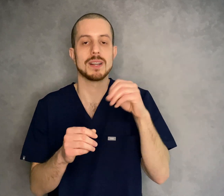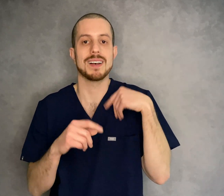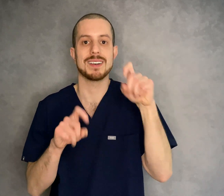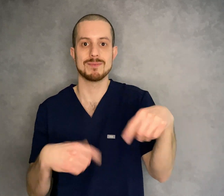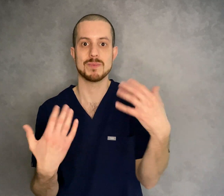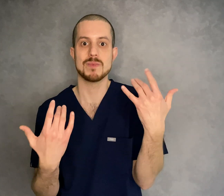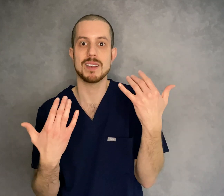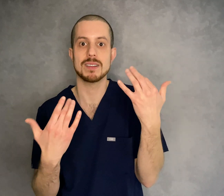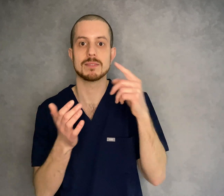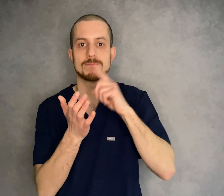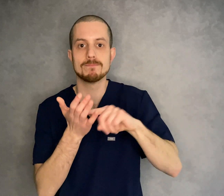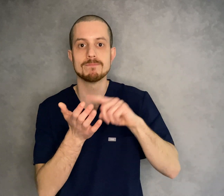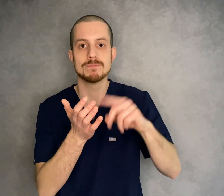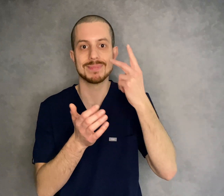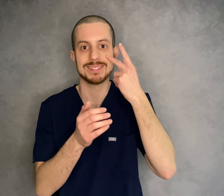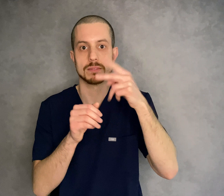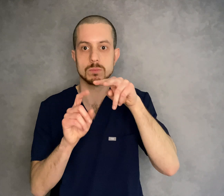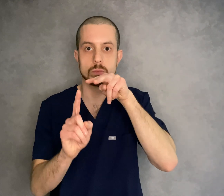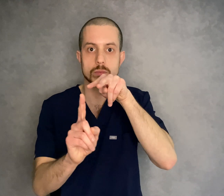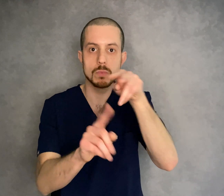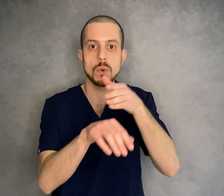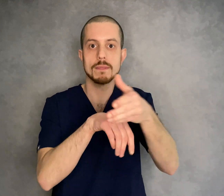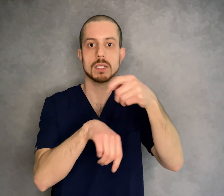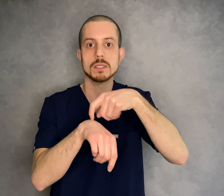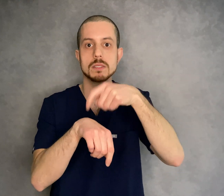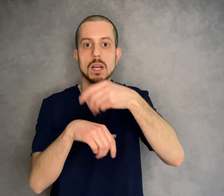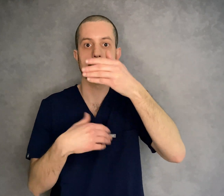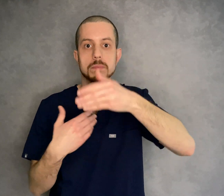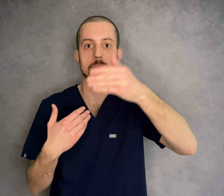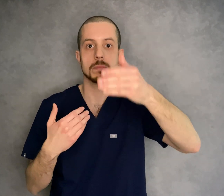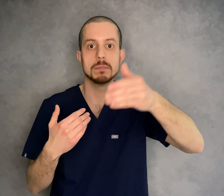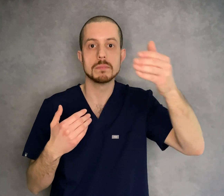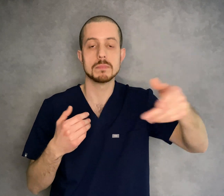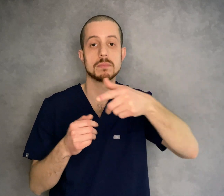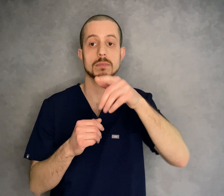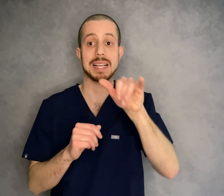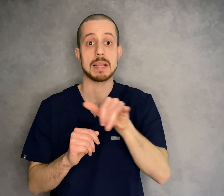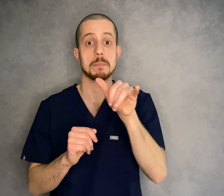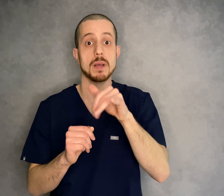We will have to wait to be able to follow these patients over time and measure the level of antibodies over time.